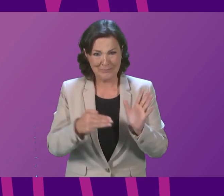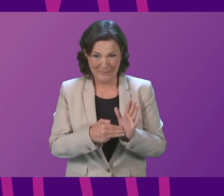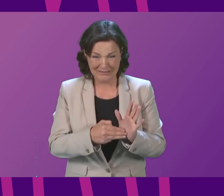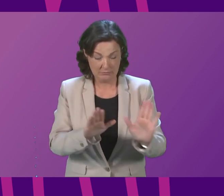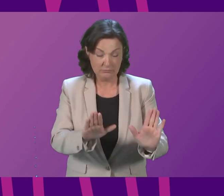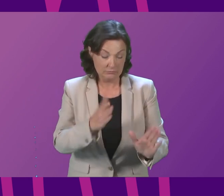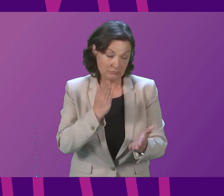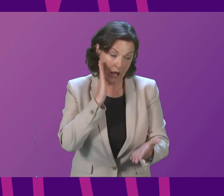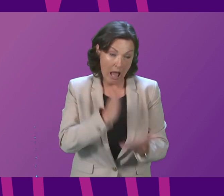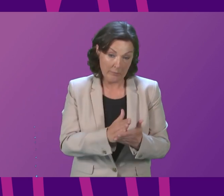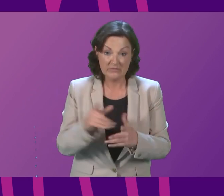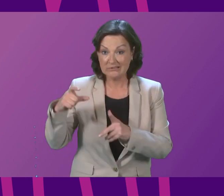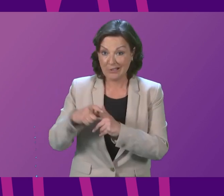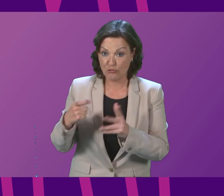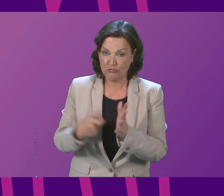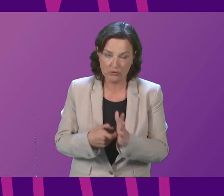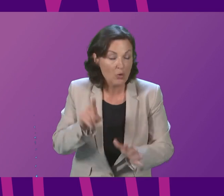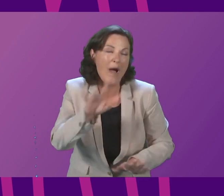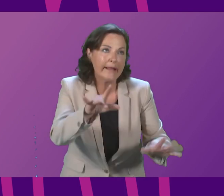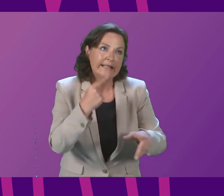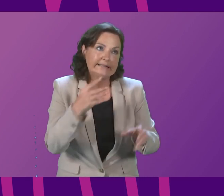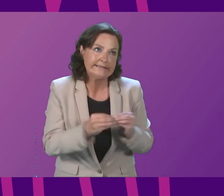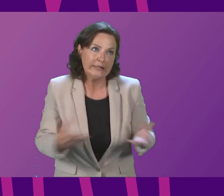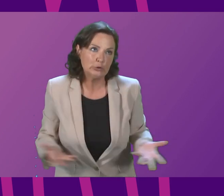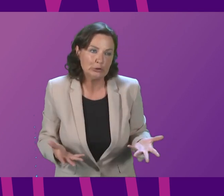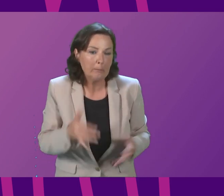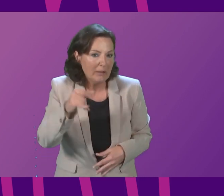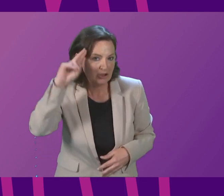Douglas Ross—well, this is the case today; it might not be tomorrow—does not think